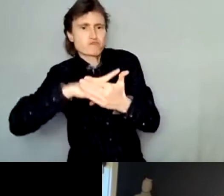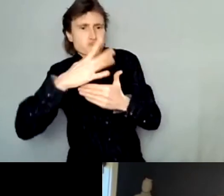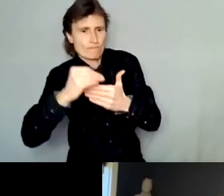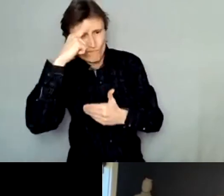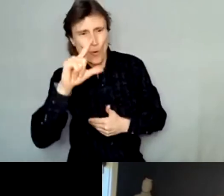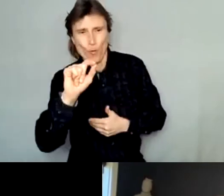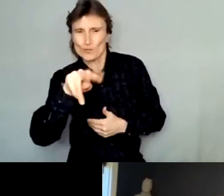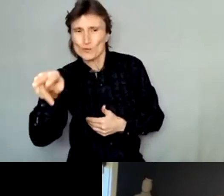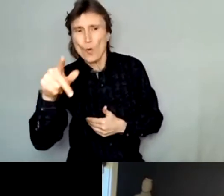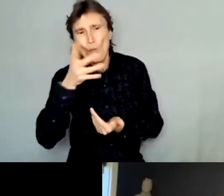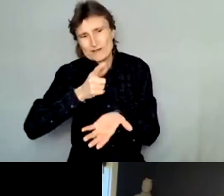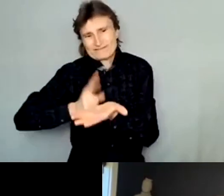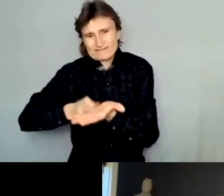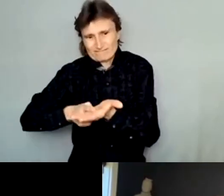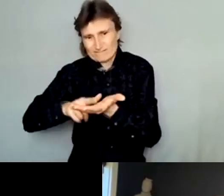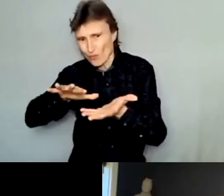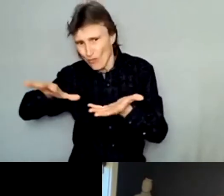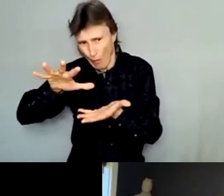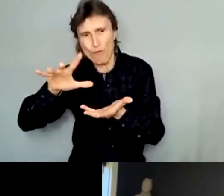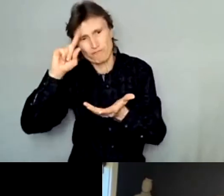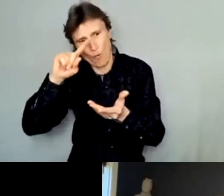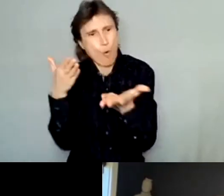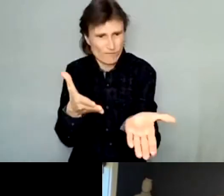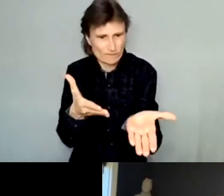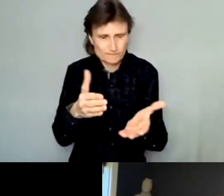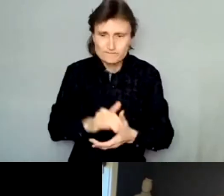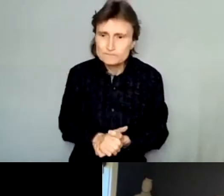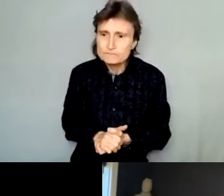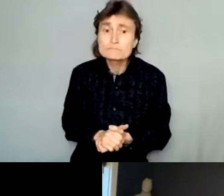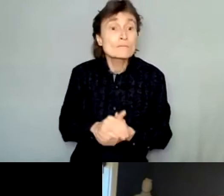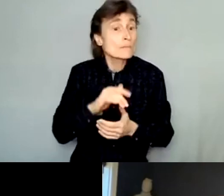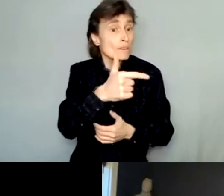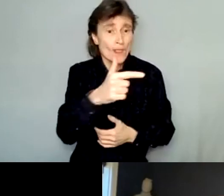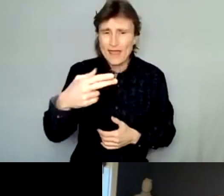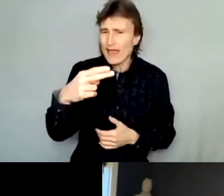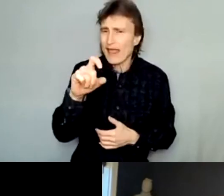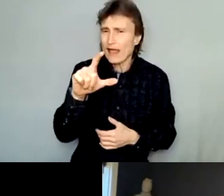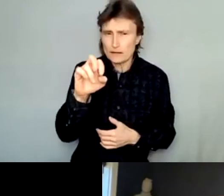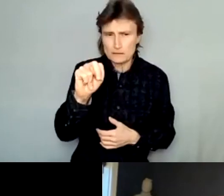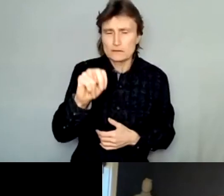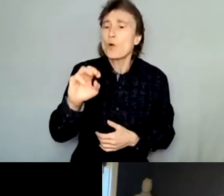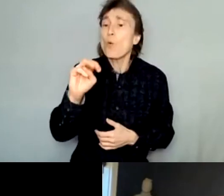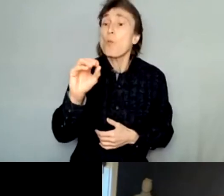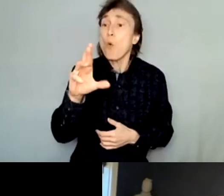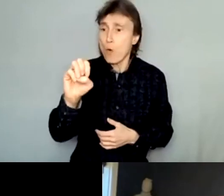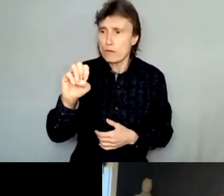So Helen Moore-Parkhouse, who's our Director of Communications and Engagement, she helps